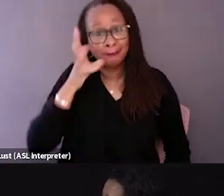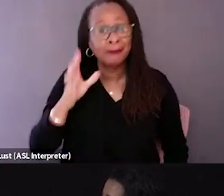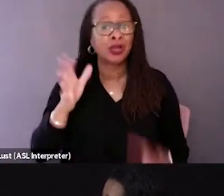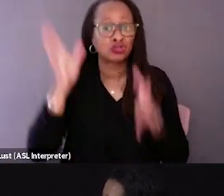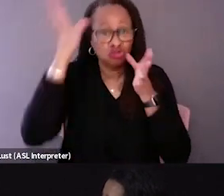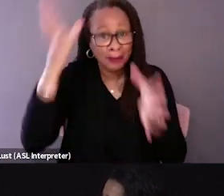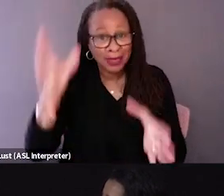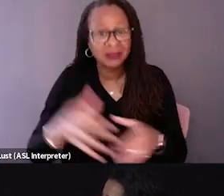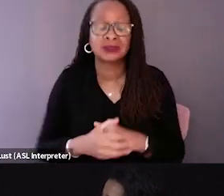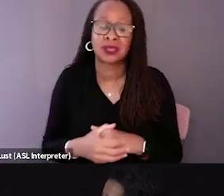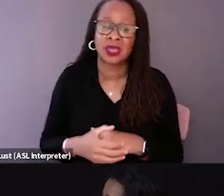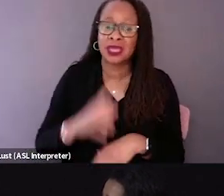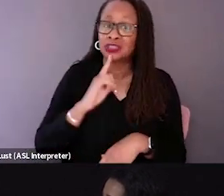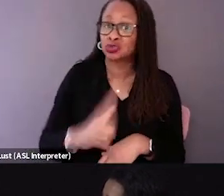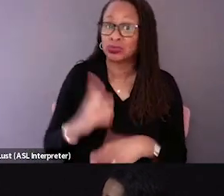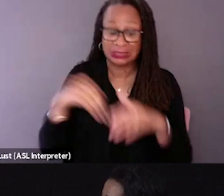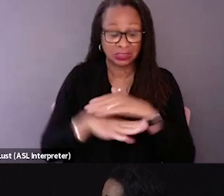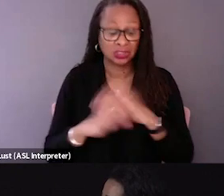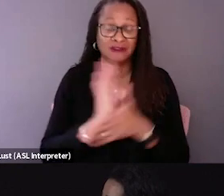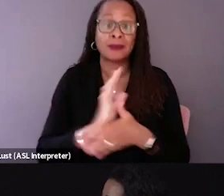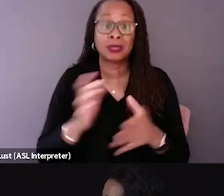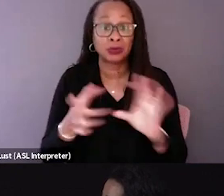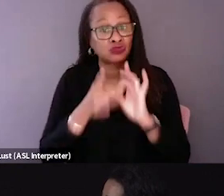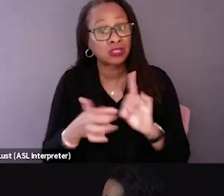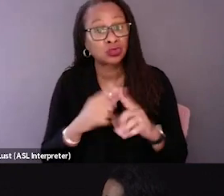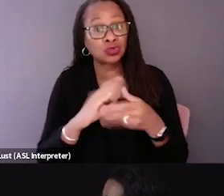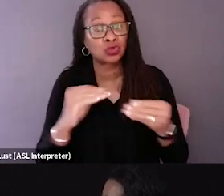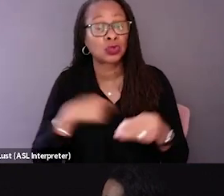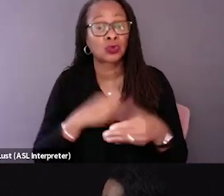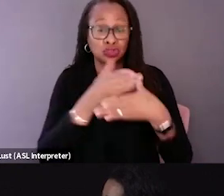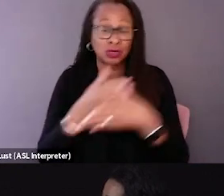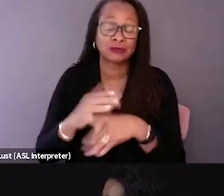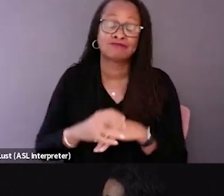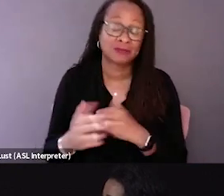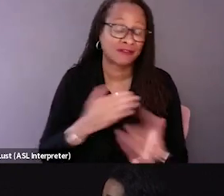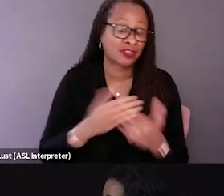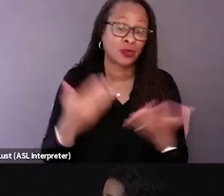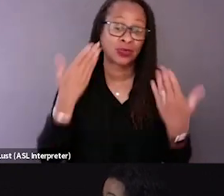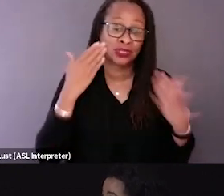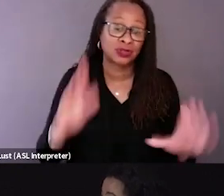you know, made it into the film that was irrelevant somehow to the story we were telling even though we didn't know it was coming.